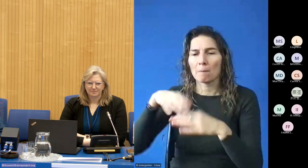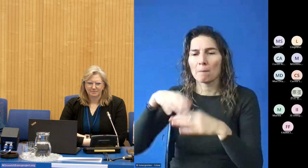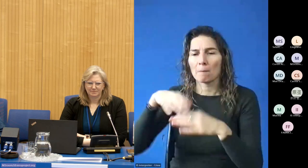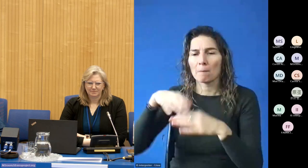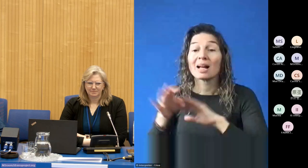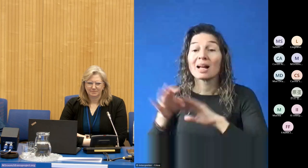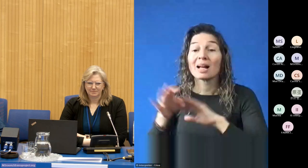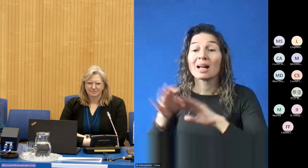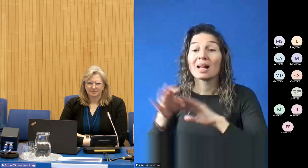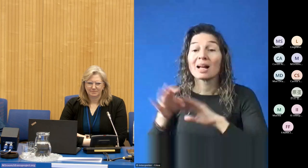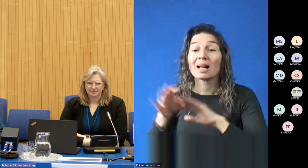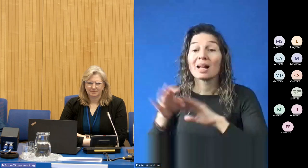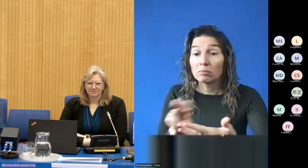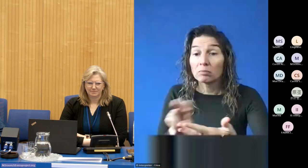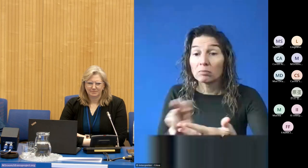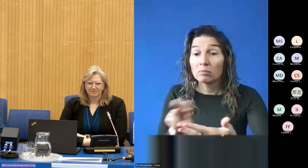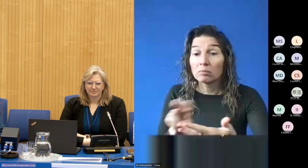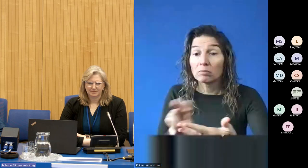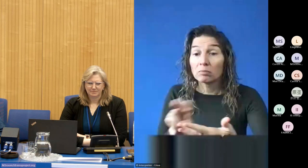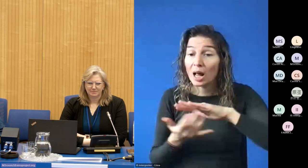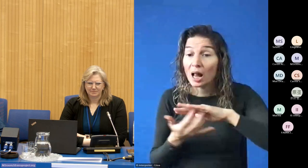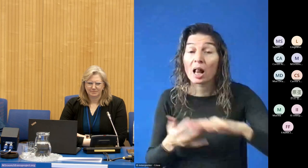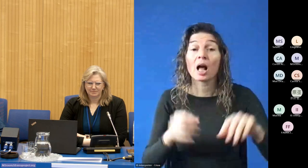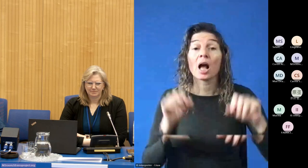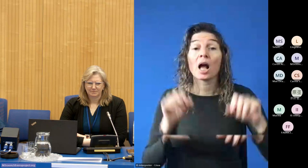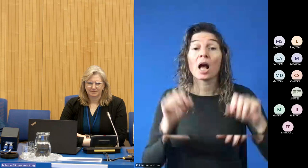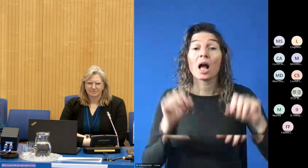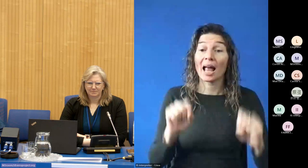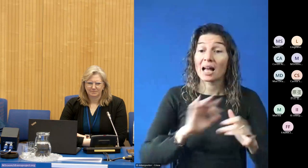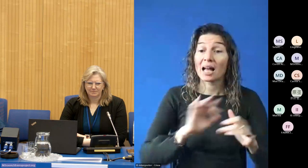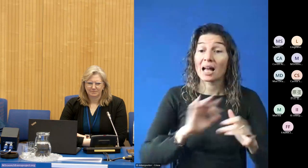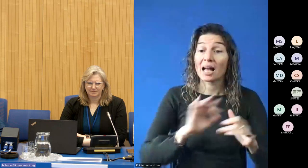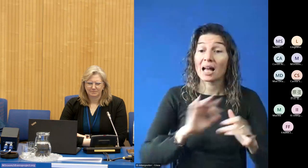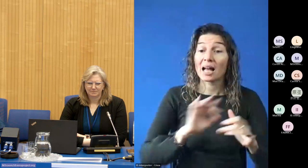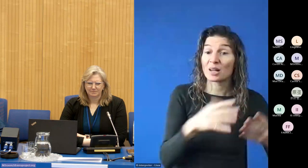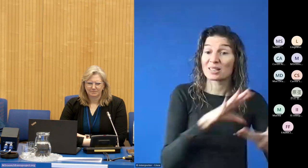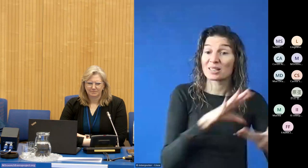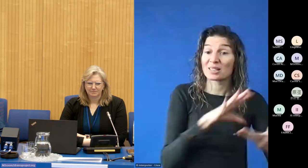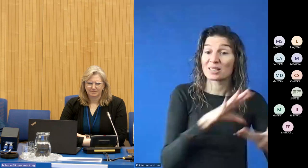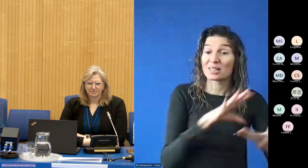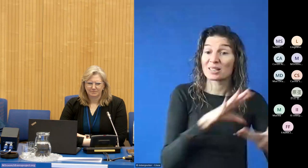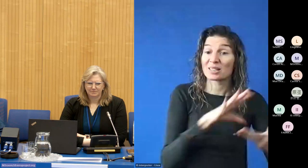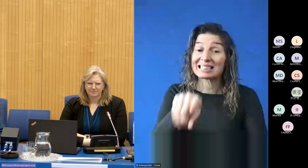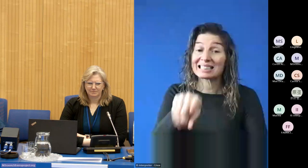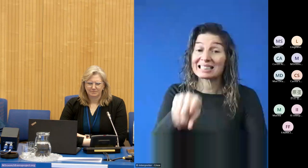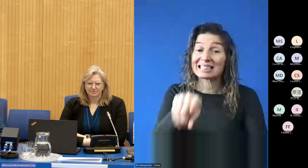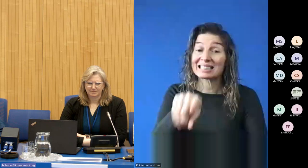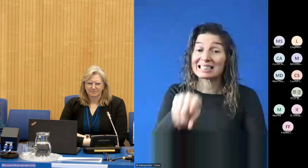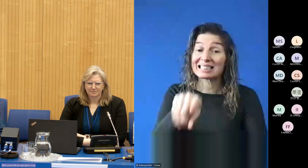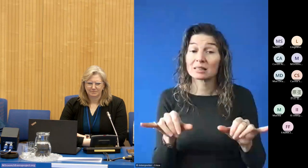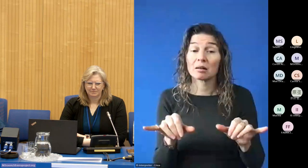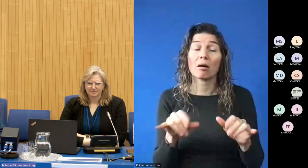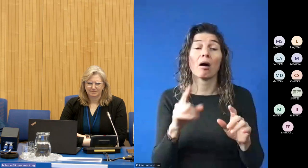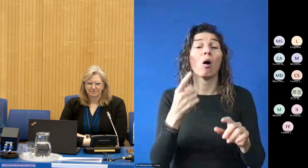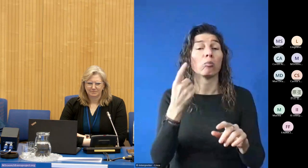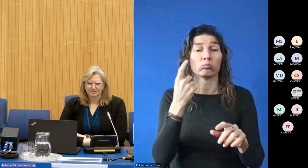sign language content embedded into the system. It's very easy-to-use. It does require some work